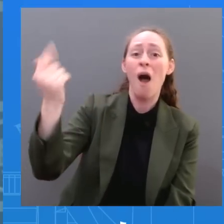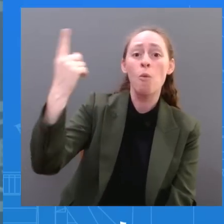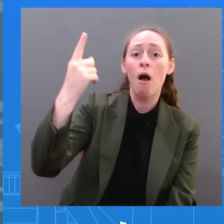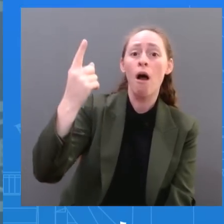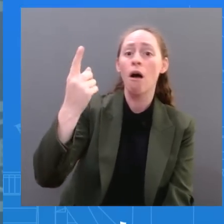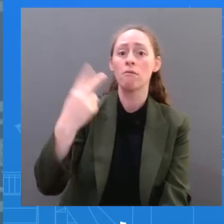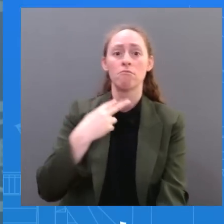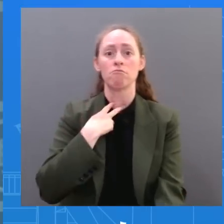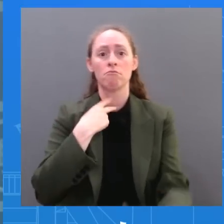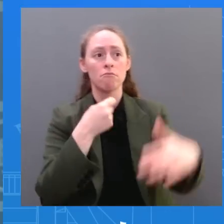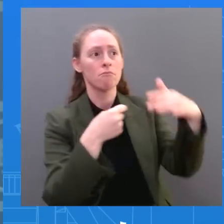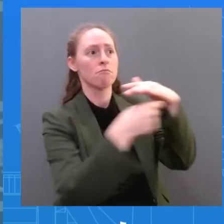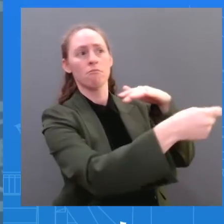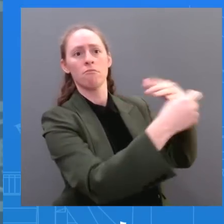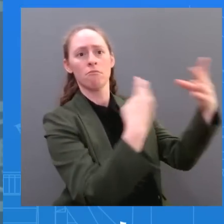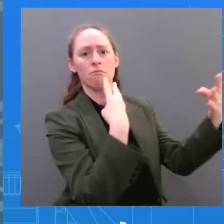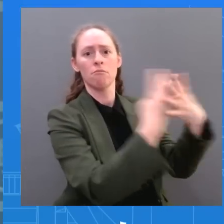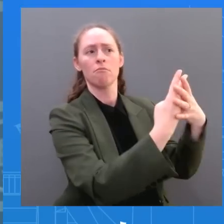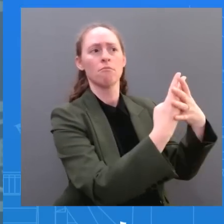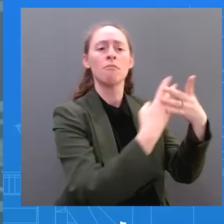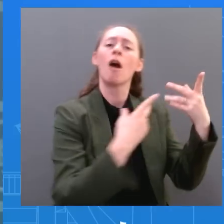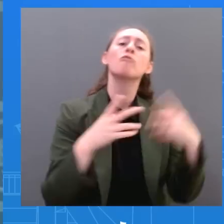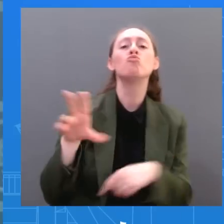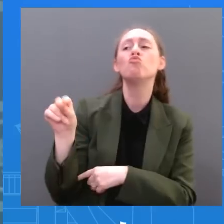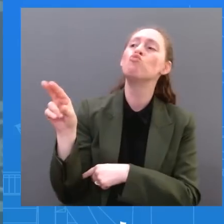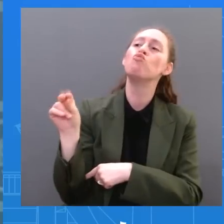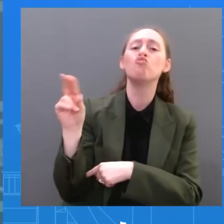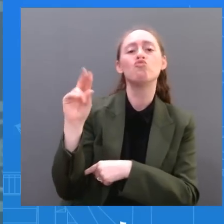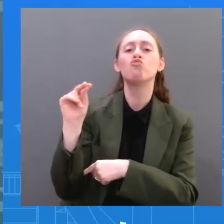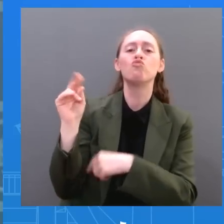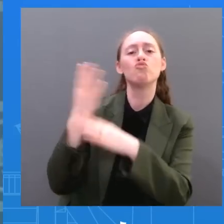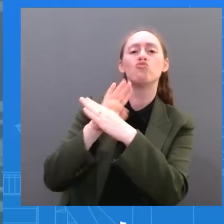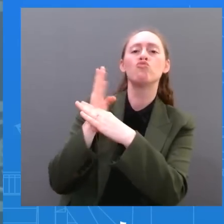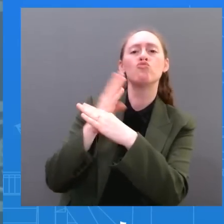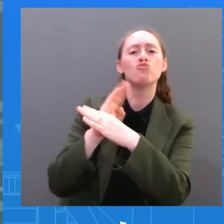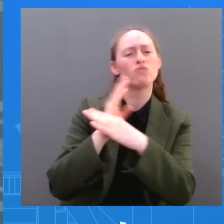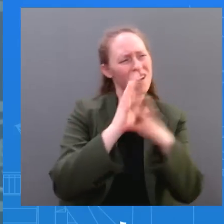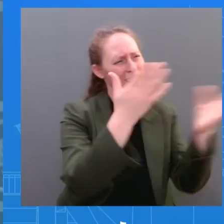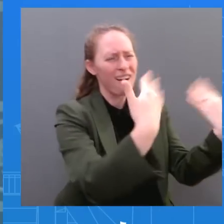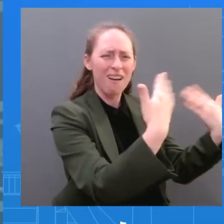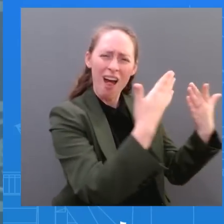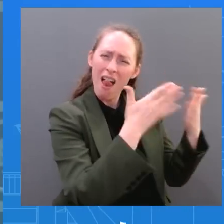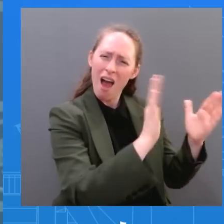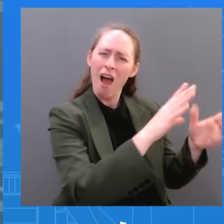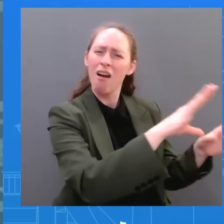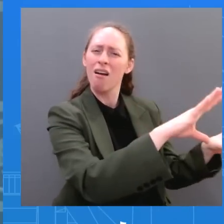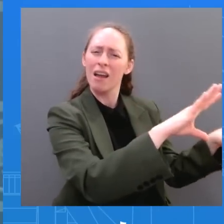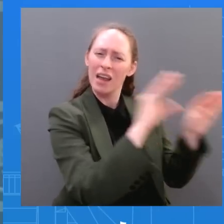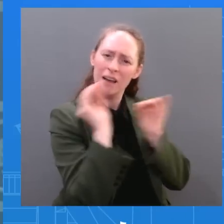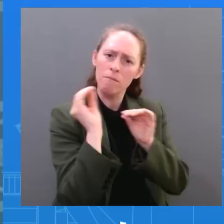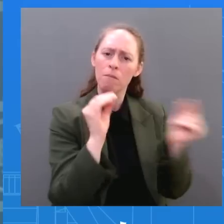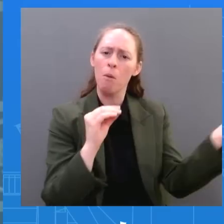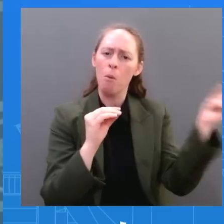and we are going to use every tool that we possibly can to make that happen. Again, this is a priority for the President.